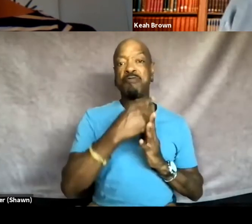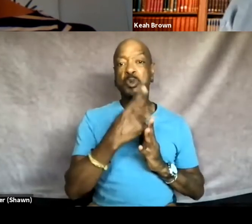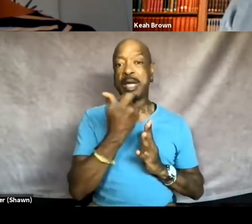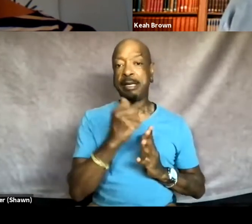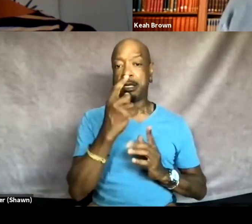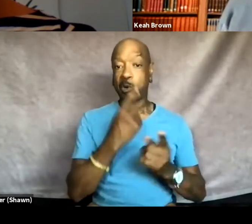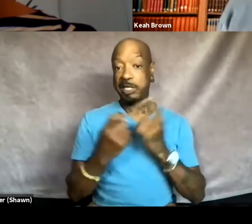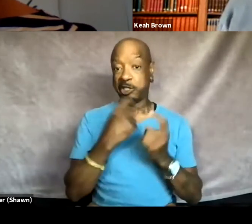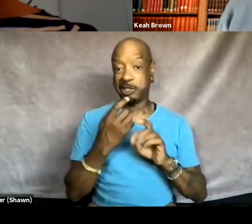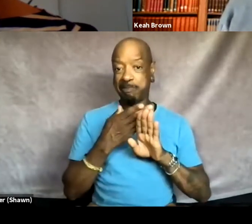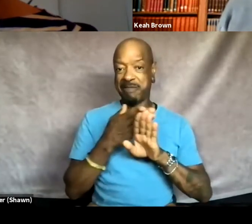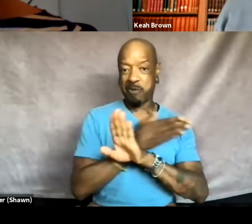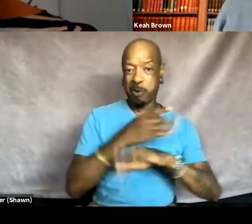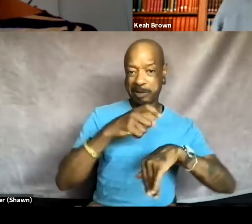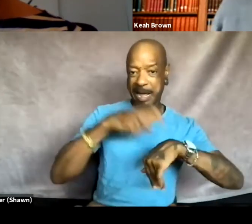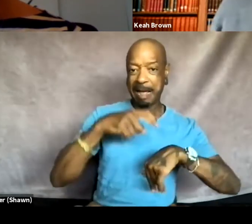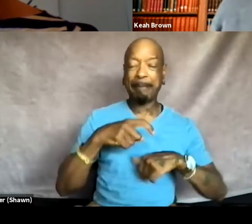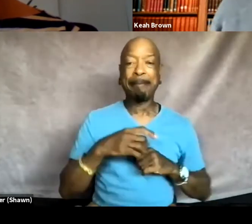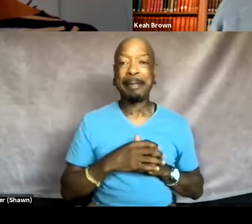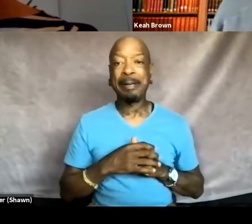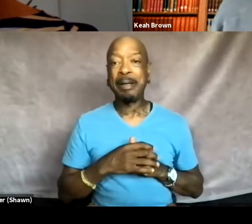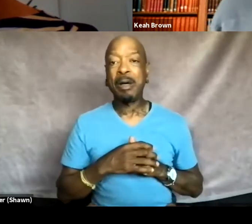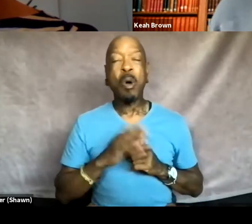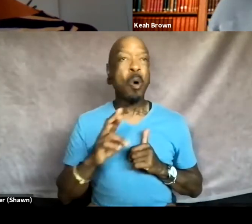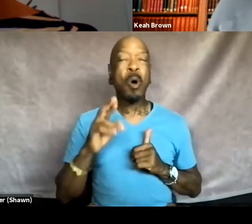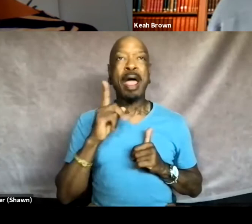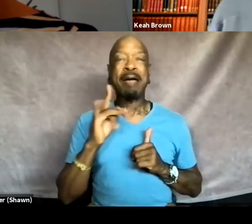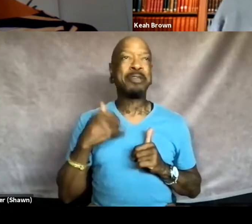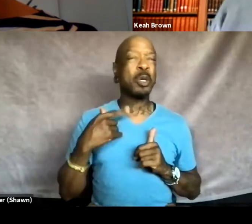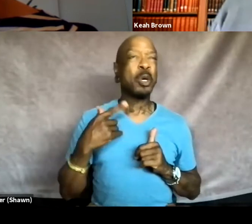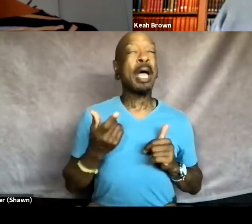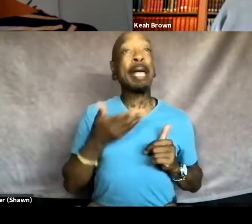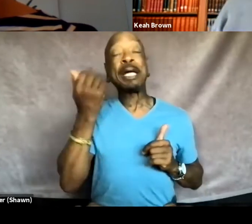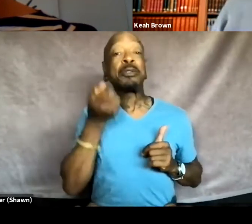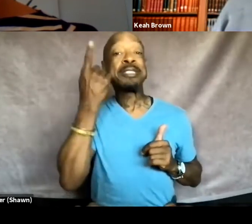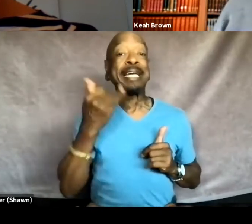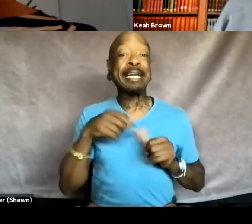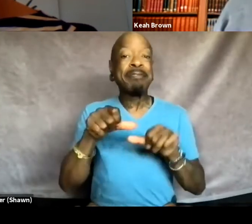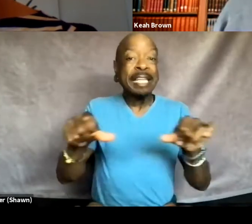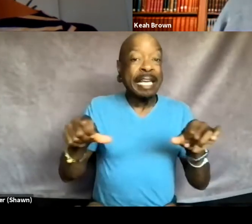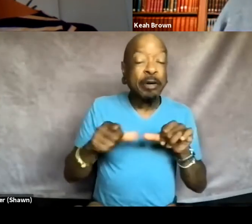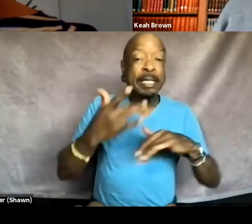Keah Brown: get a lay of the land, because I've been doing it for so long, but I am a person who likes to know like.